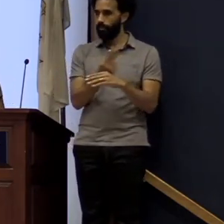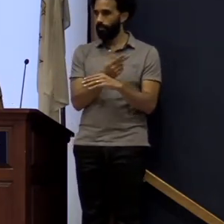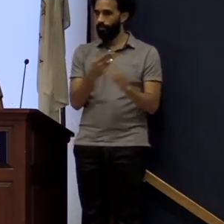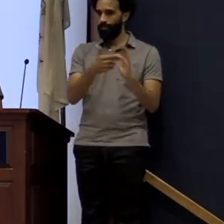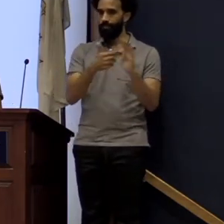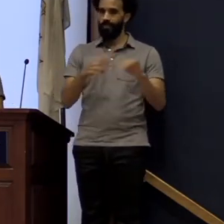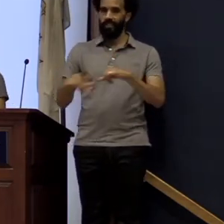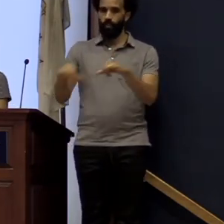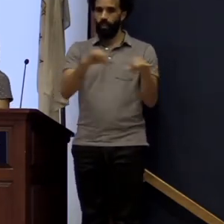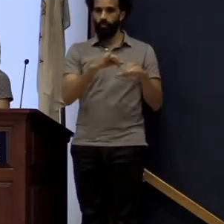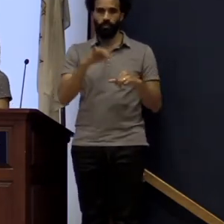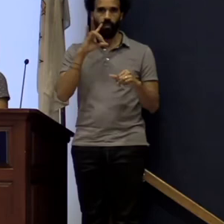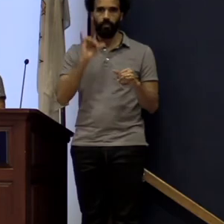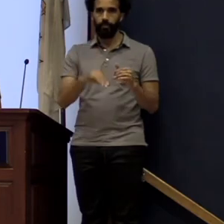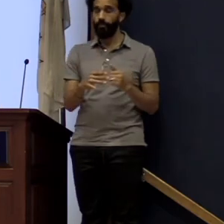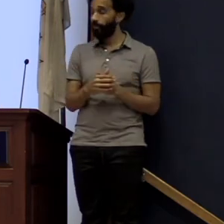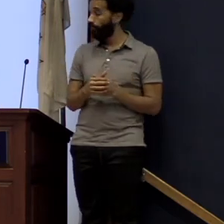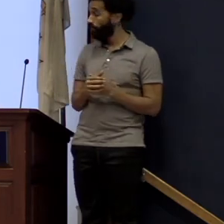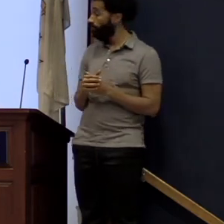Open in that and and so